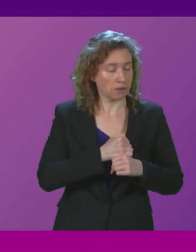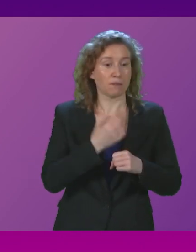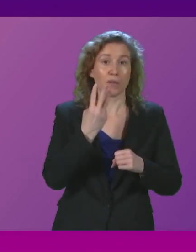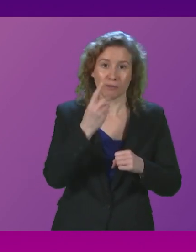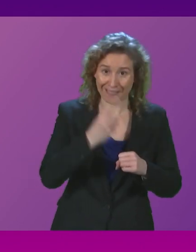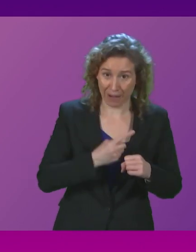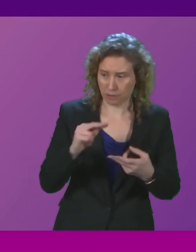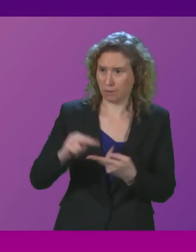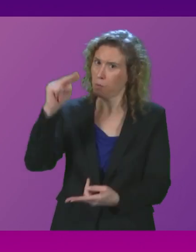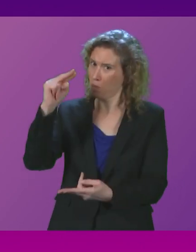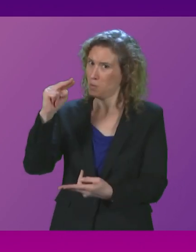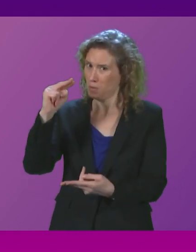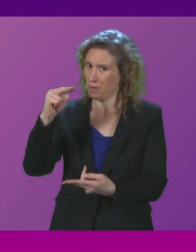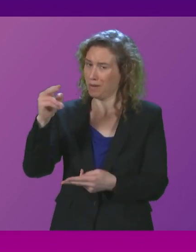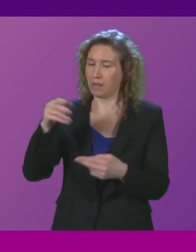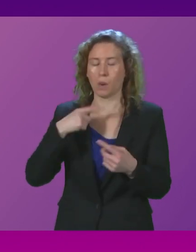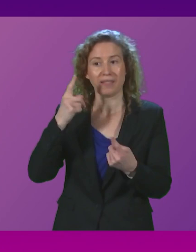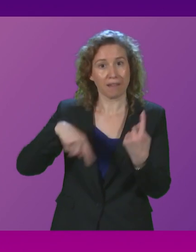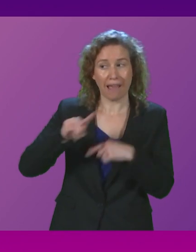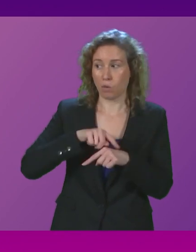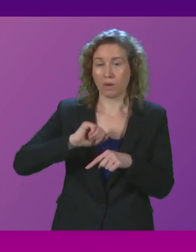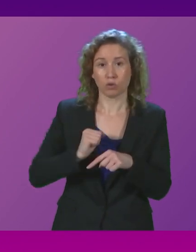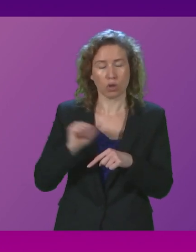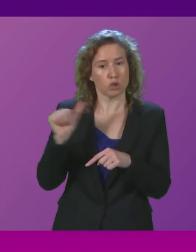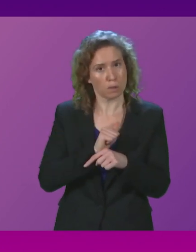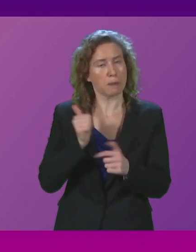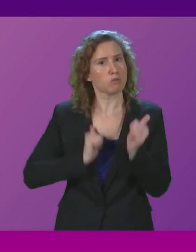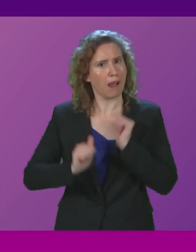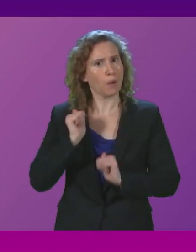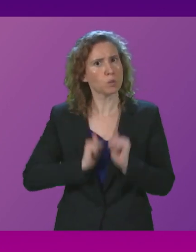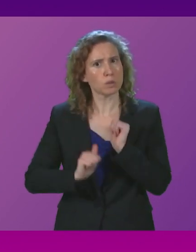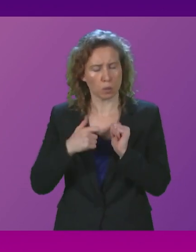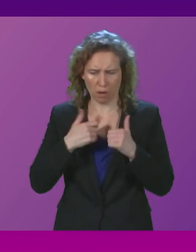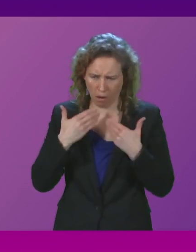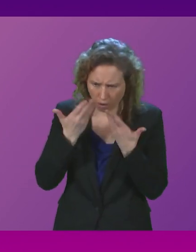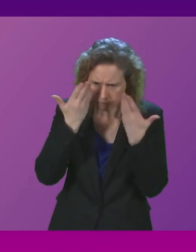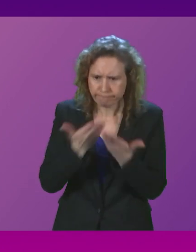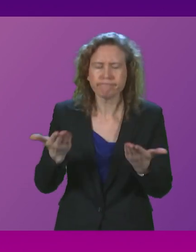That is something for everyone across Scotland to be very proud of, and it is an important